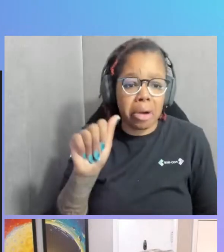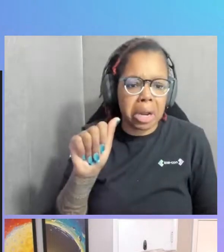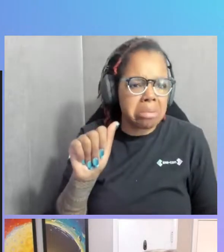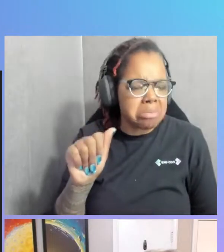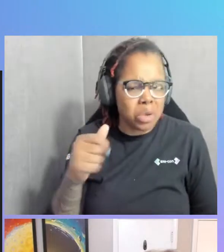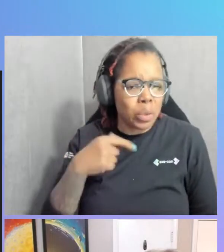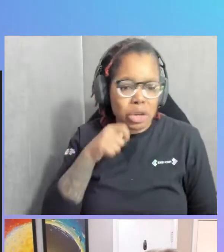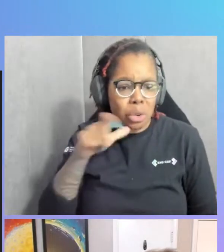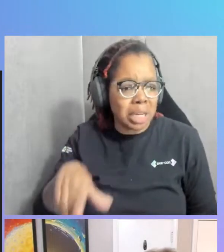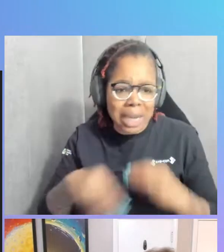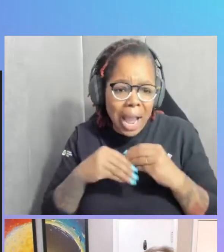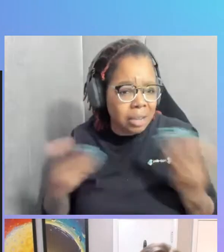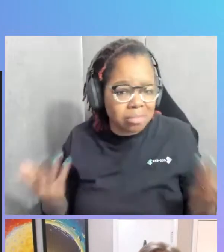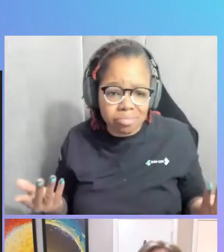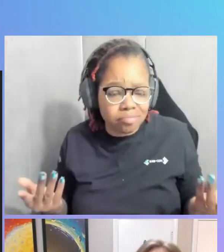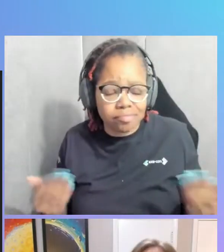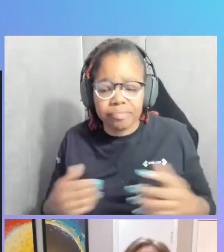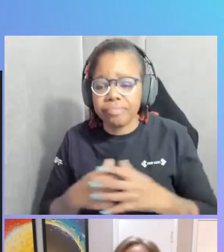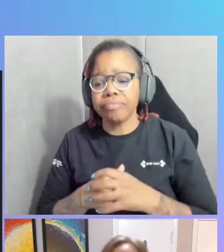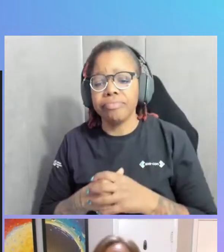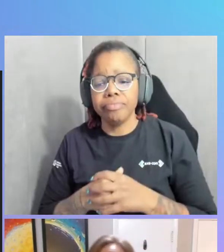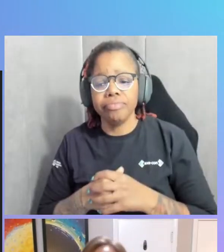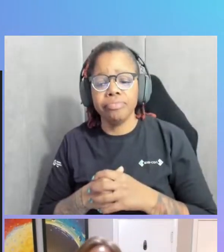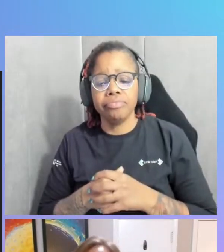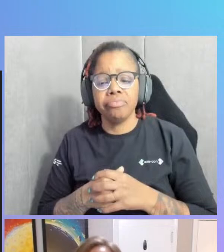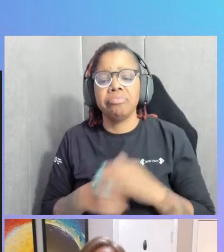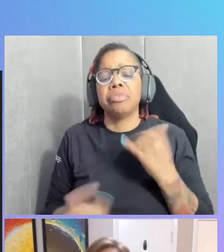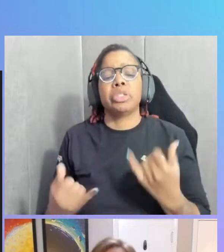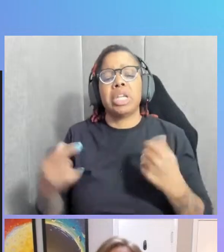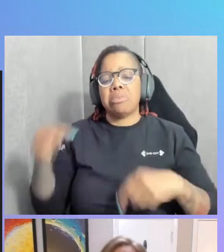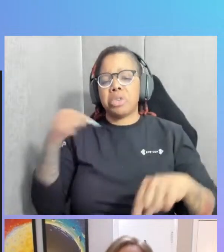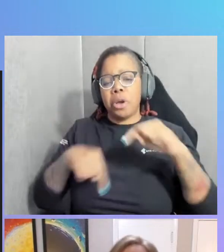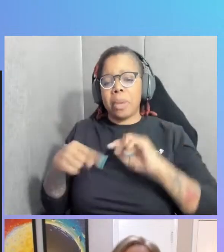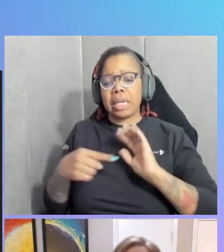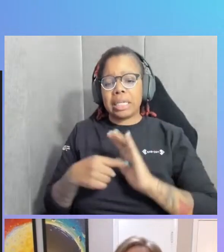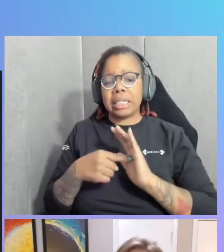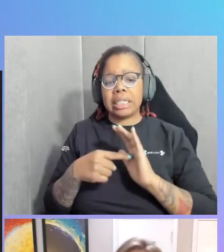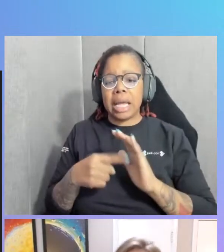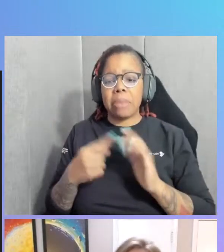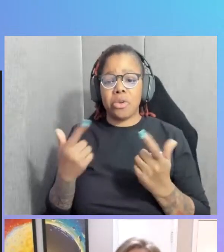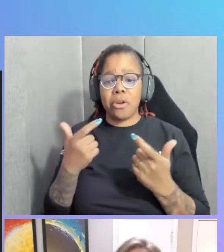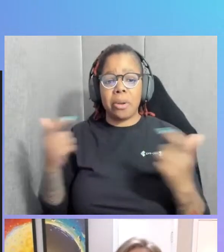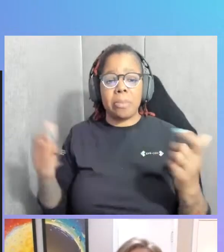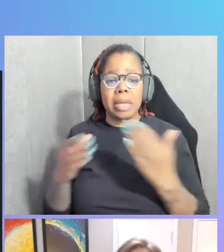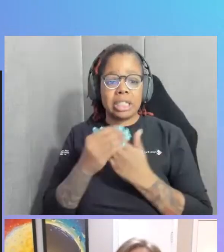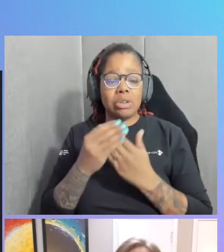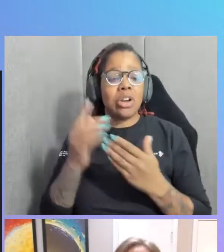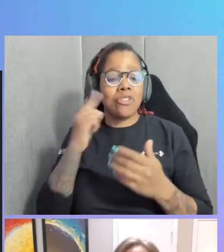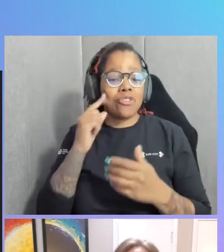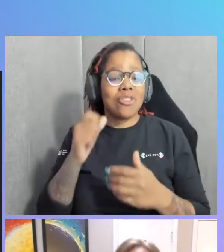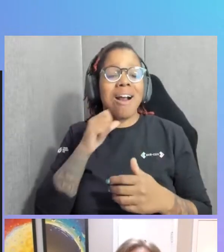it. So let's go back to our example of our big sandwich or